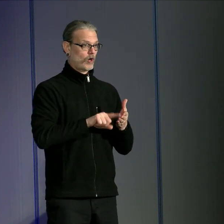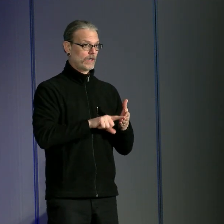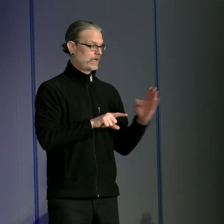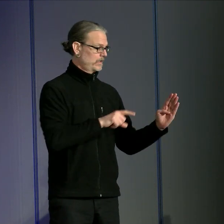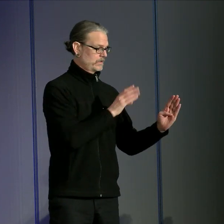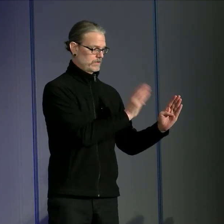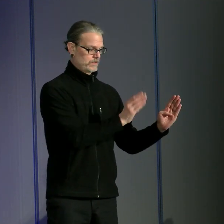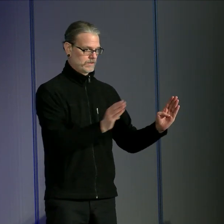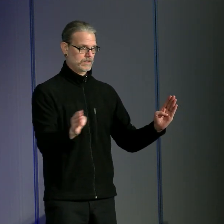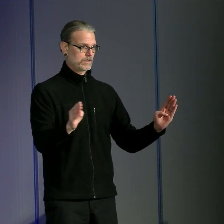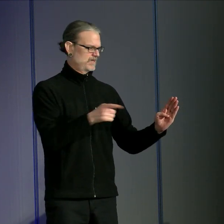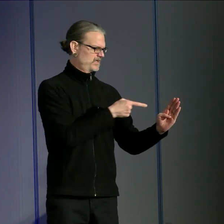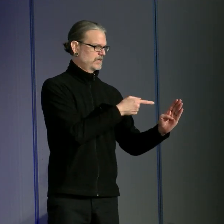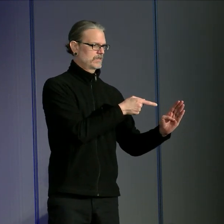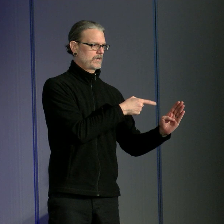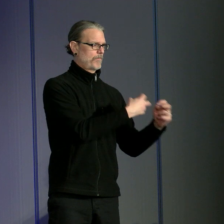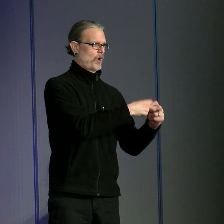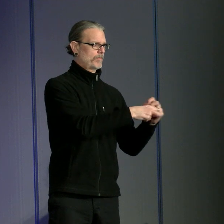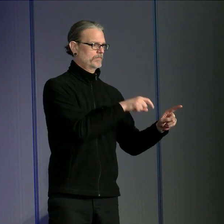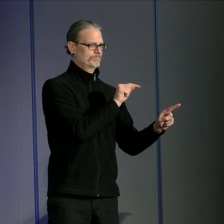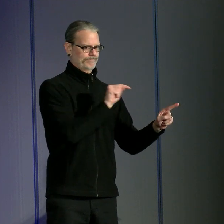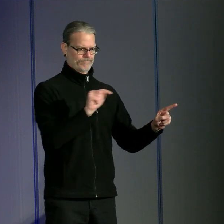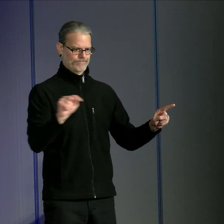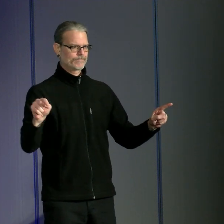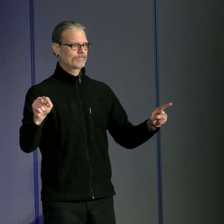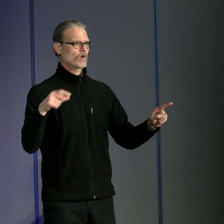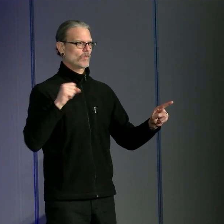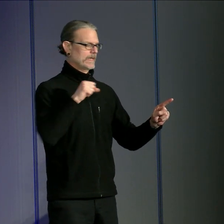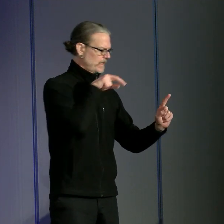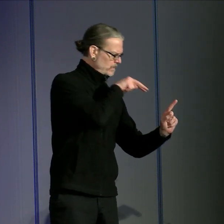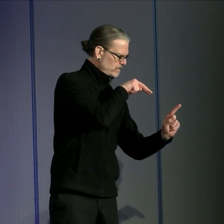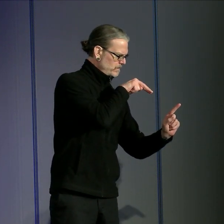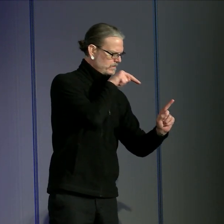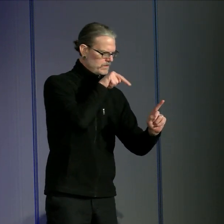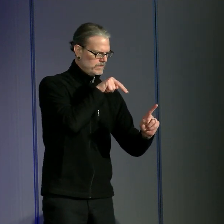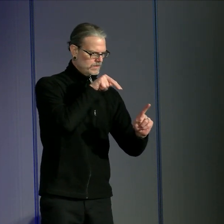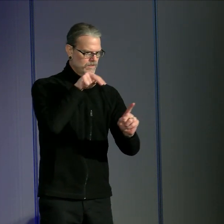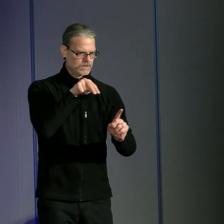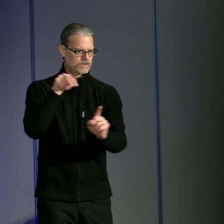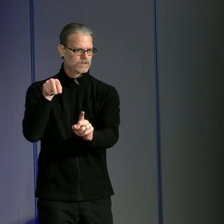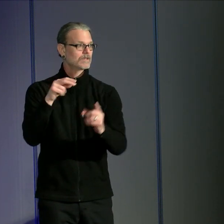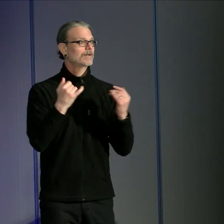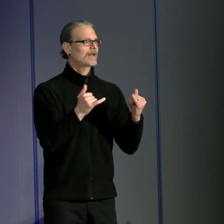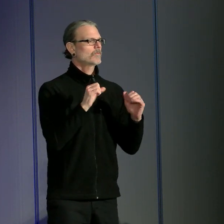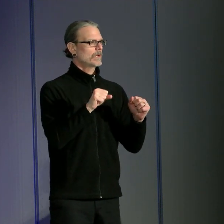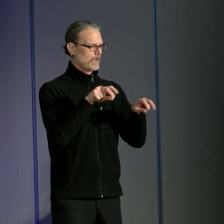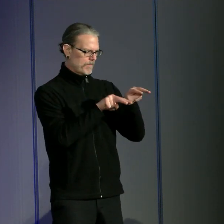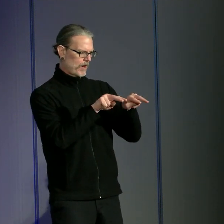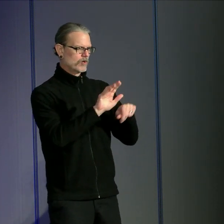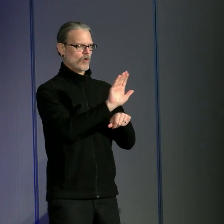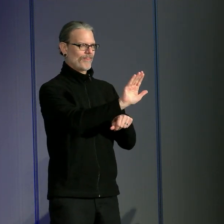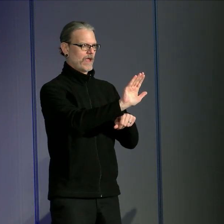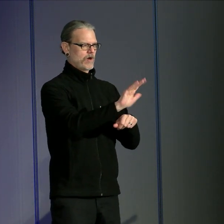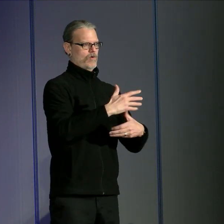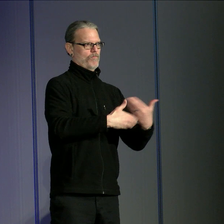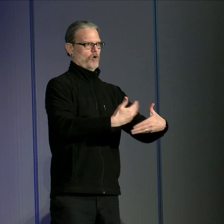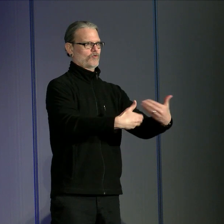we set that up as a user flow, we can monitor their progress. So we can see are they going in the right direction?